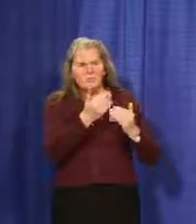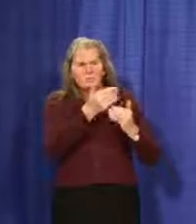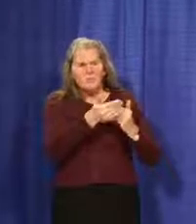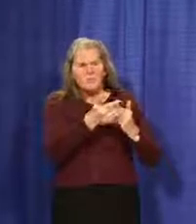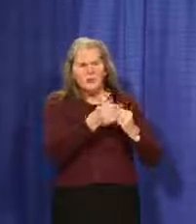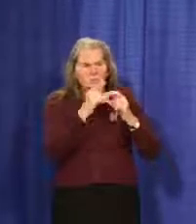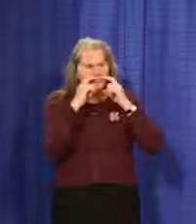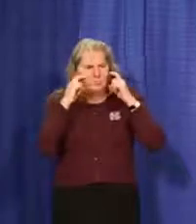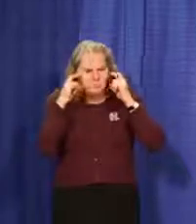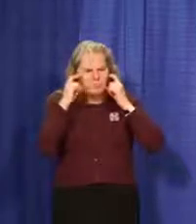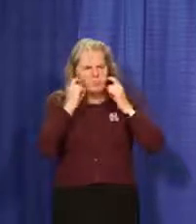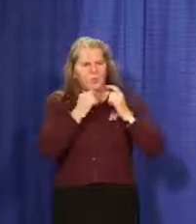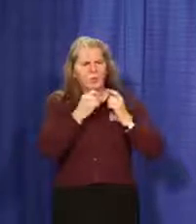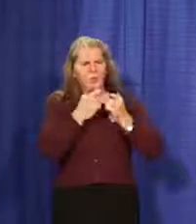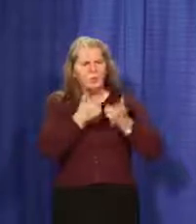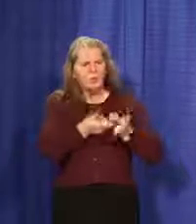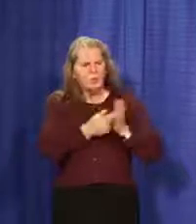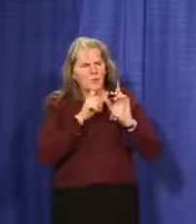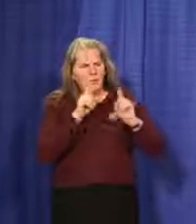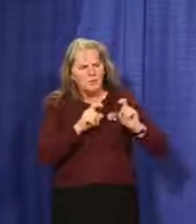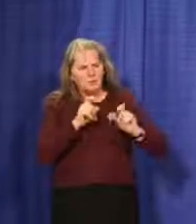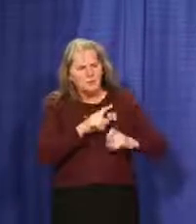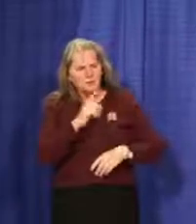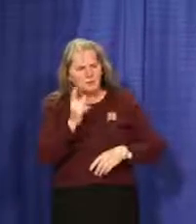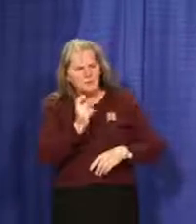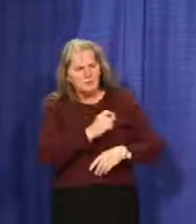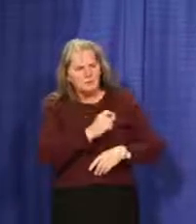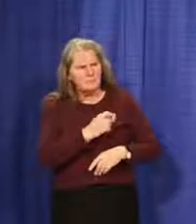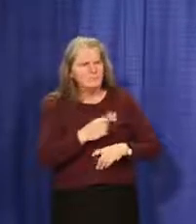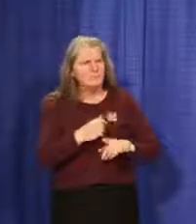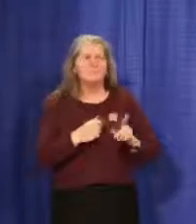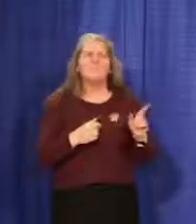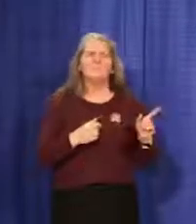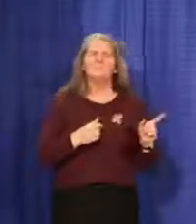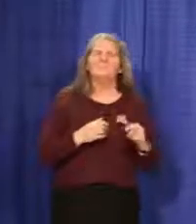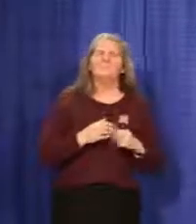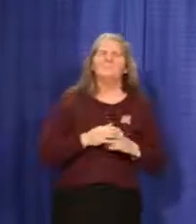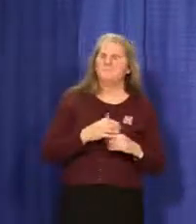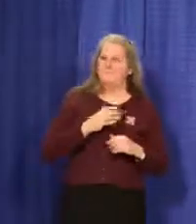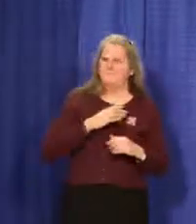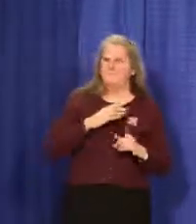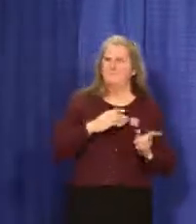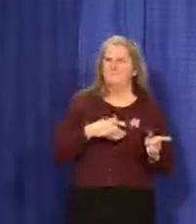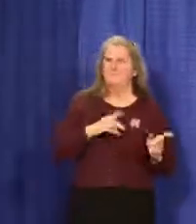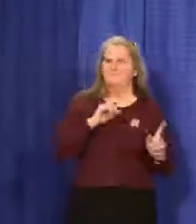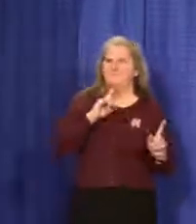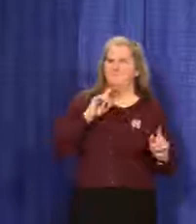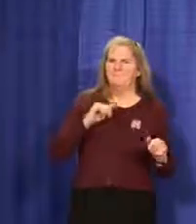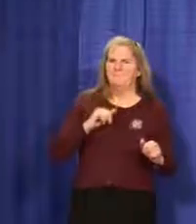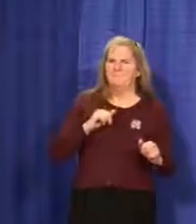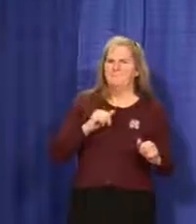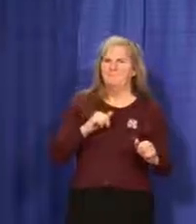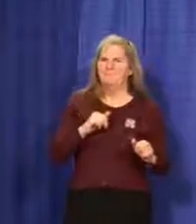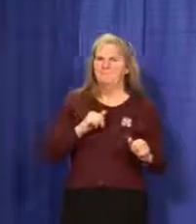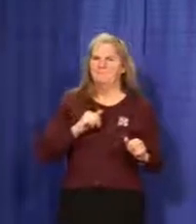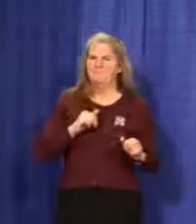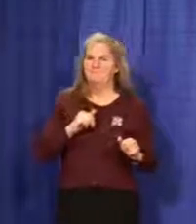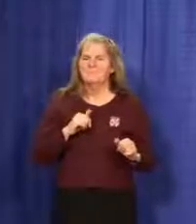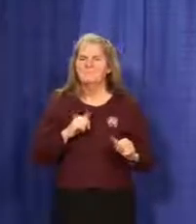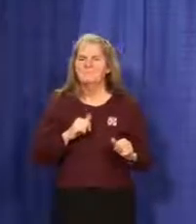certain behaviours, wearing masks, or Artest required? Sure.